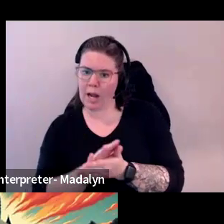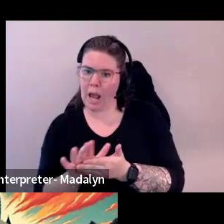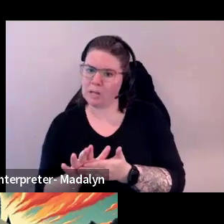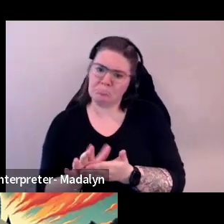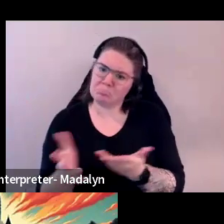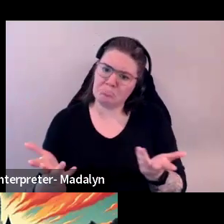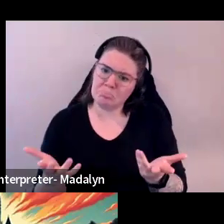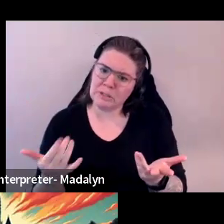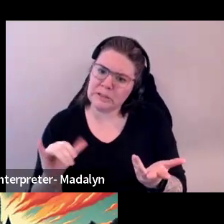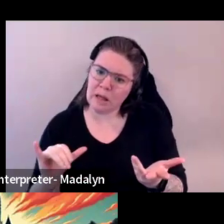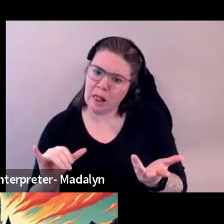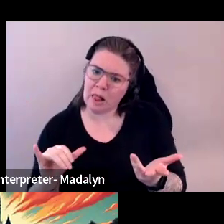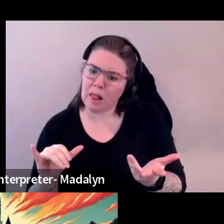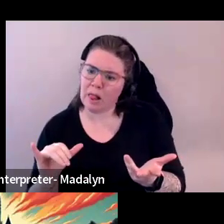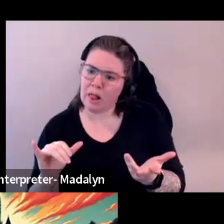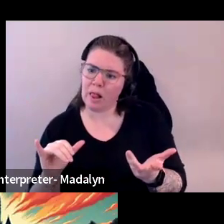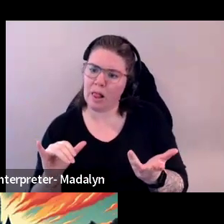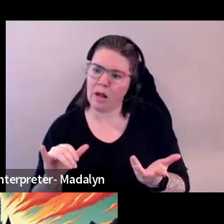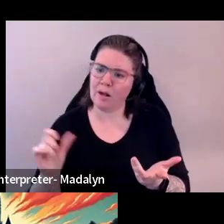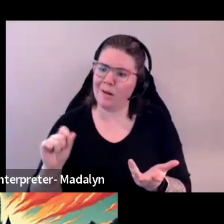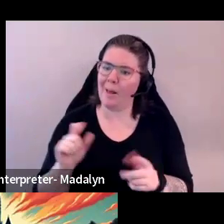Don Posh: You said, we have this trial. Brooke Wilson (she/her): And 9. Don Posh: Just think we've been 2 nights.